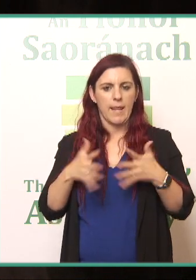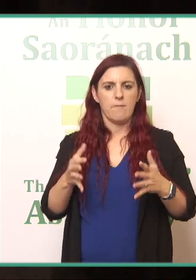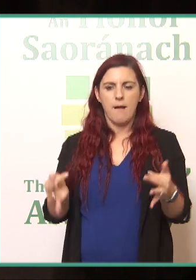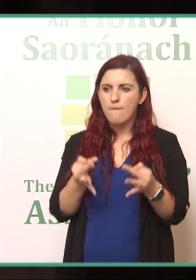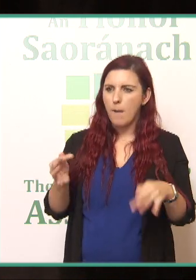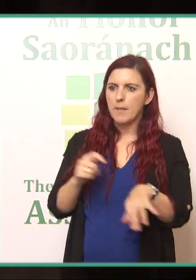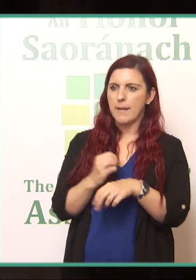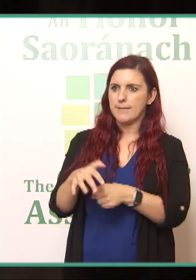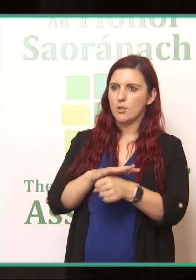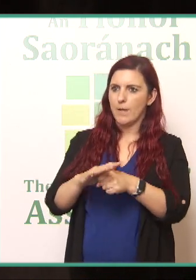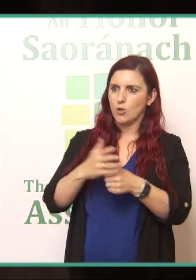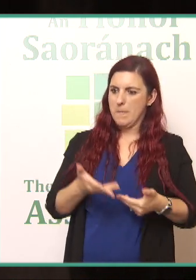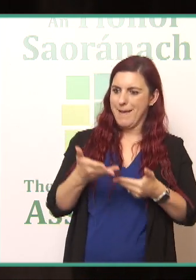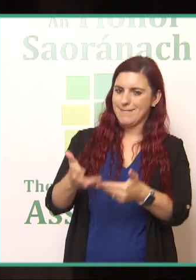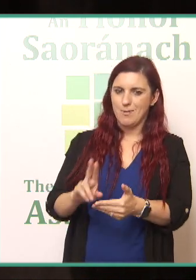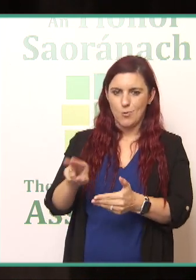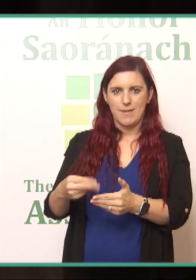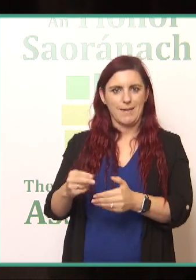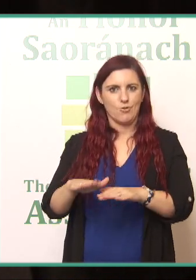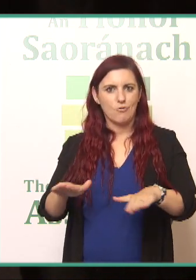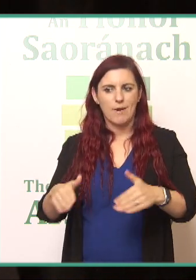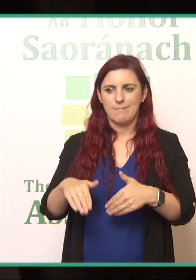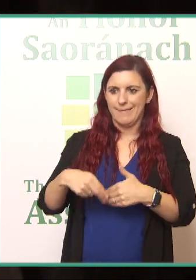we hand on heart believe that this will do that and that's very reassuring to